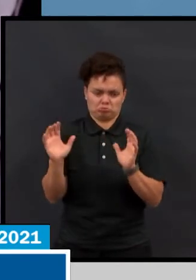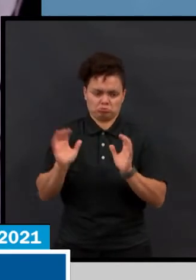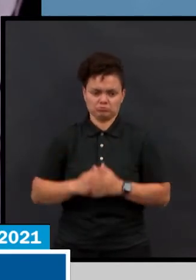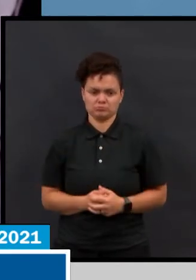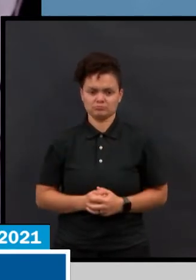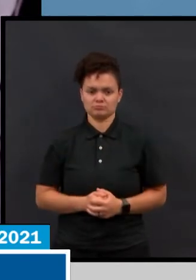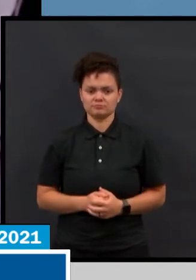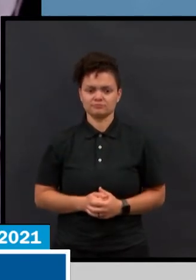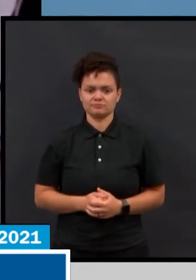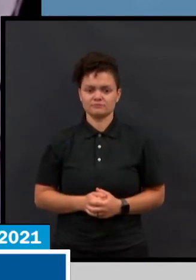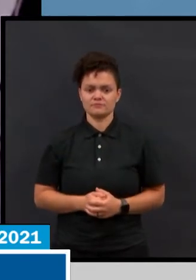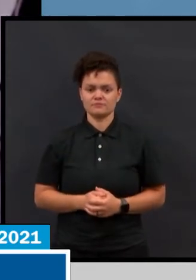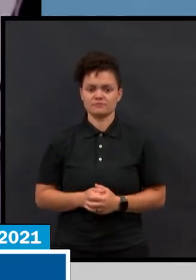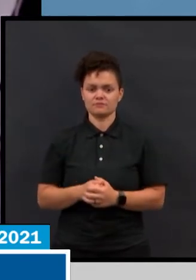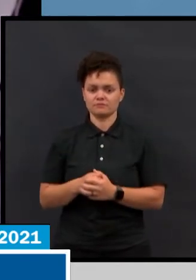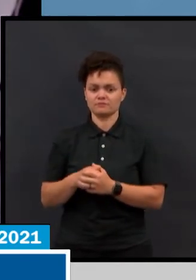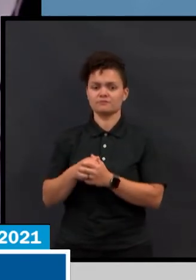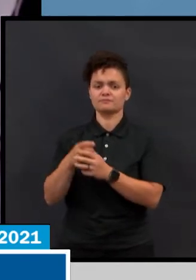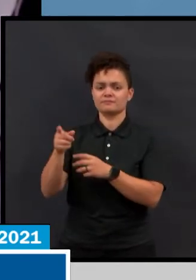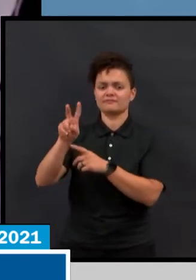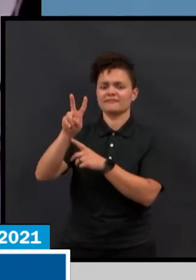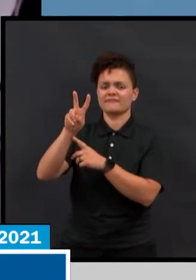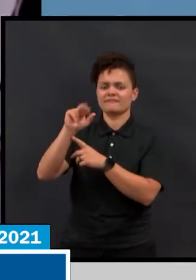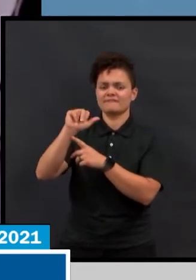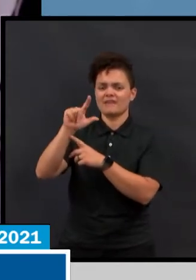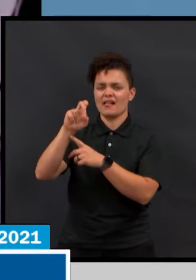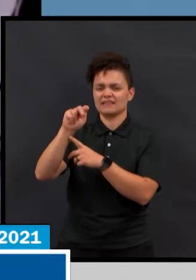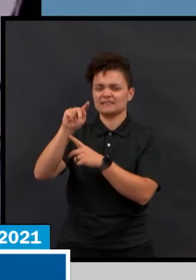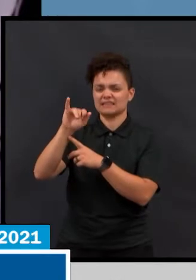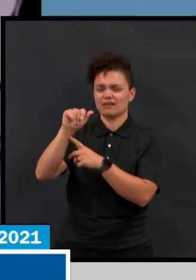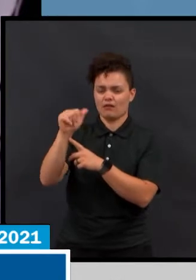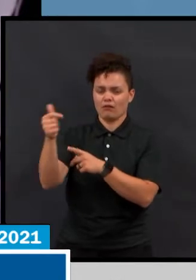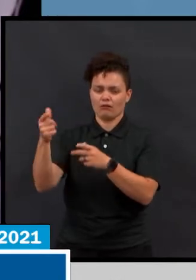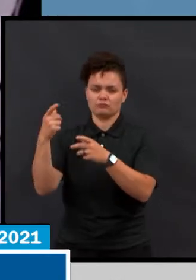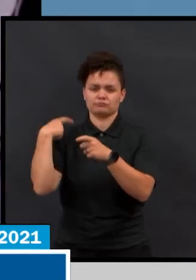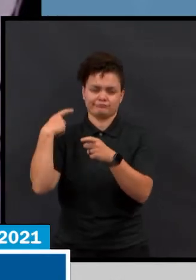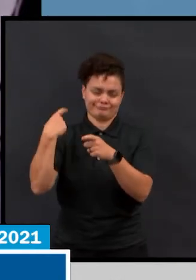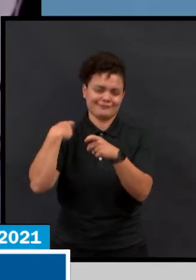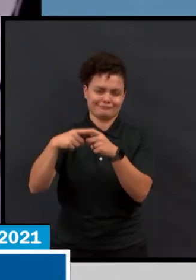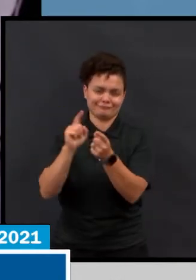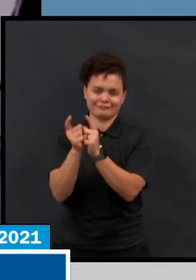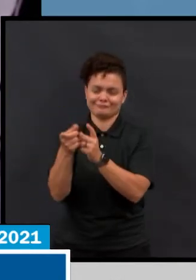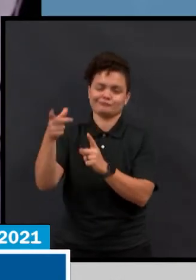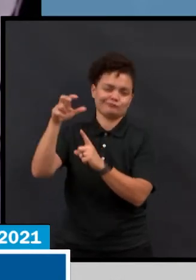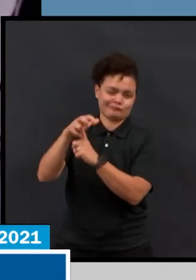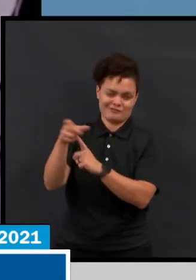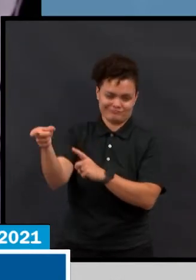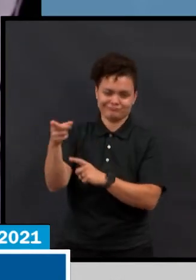valentina and she does a wonderful job so she will be translating for you and with that